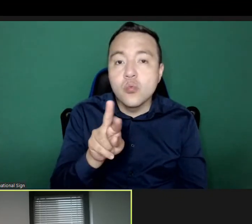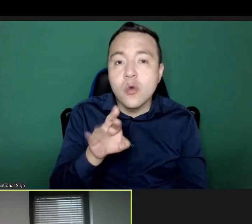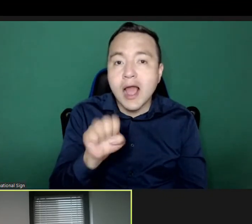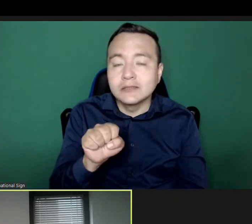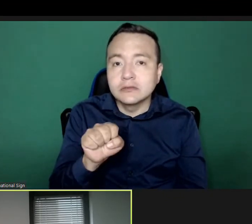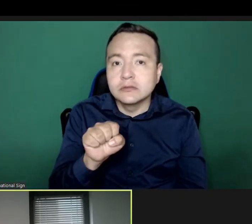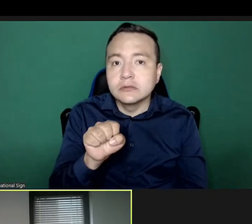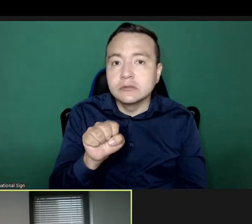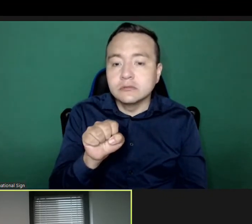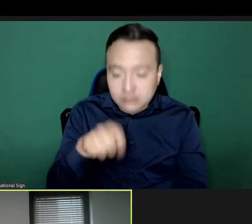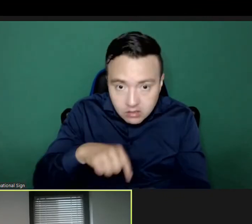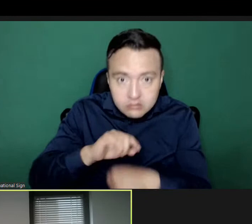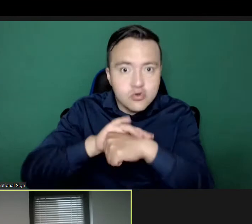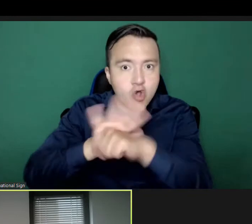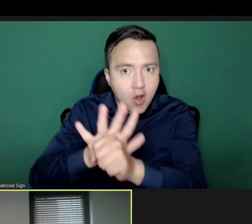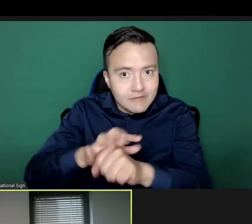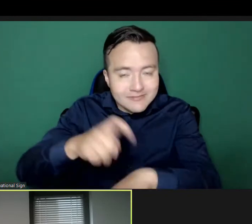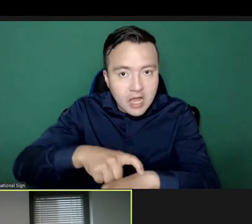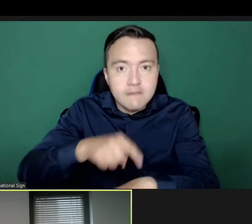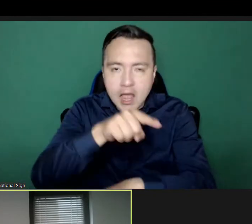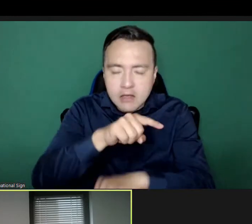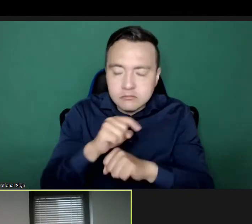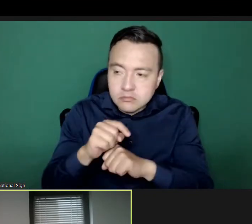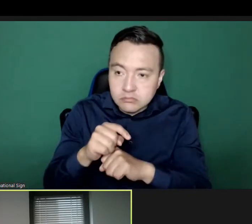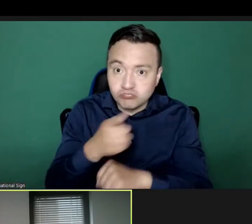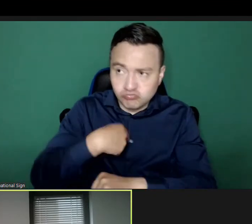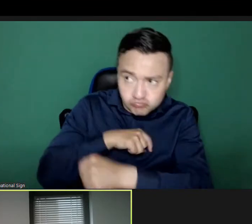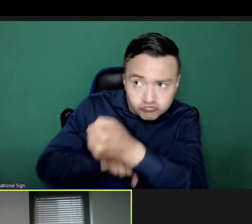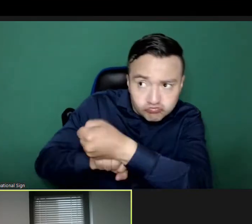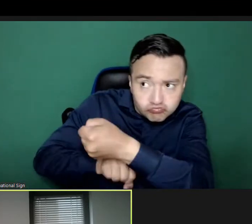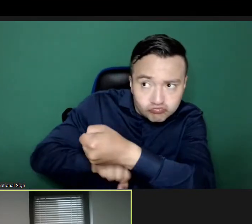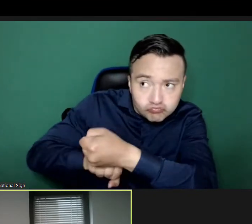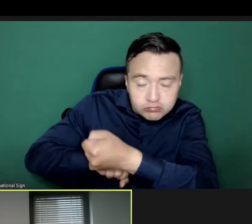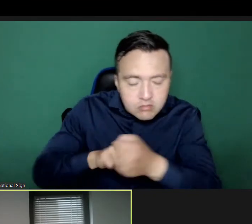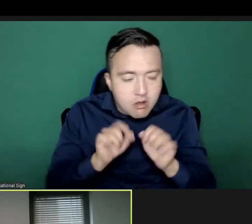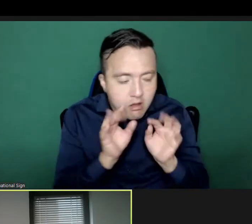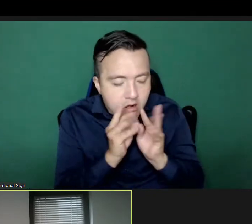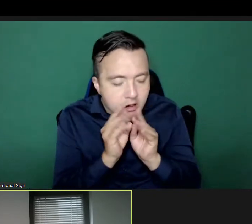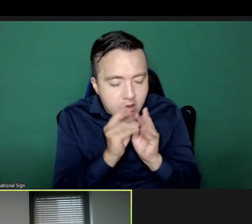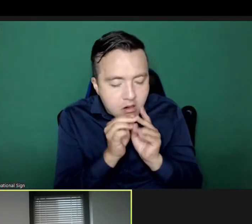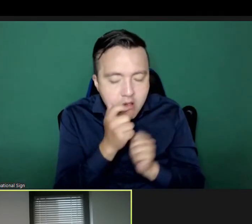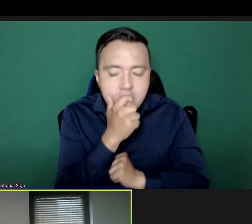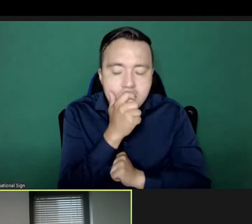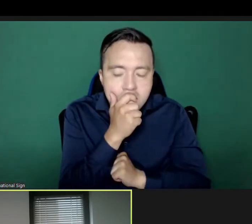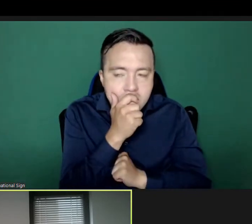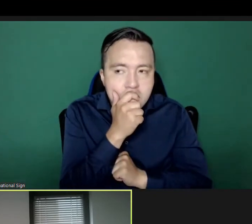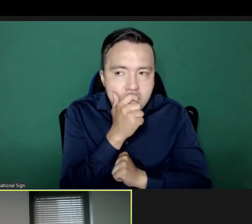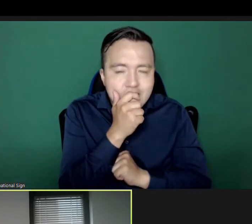so as to comply with the goals presented by Dr. Hennis at the beginning of